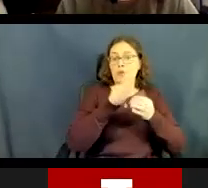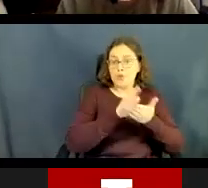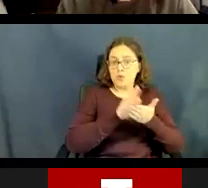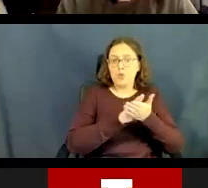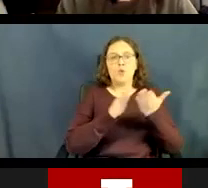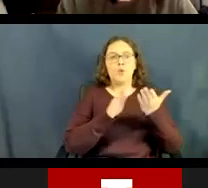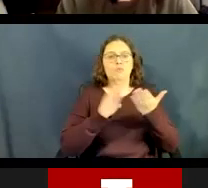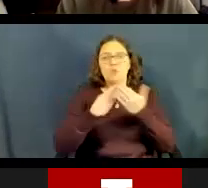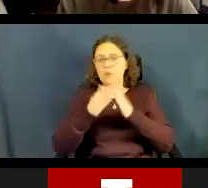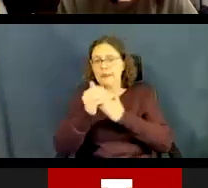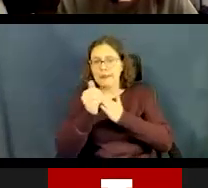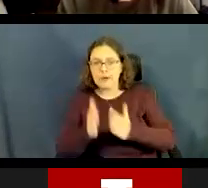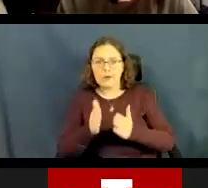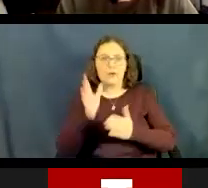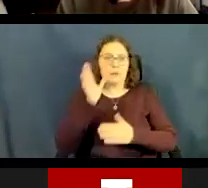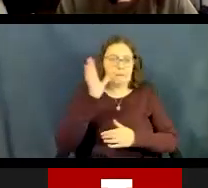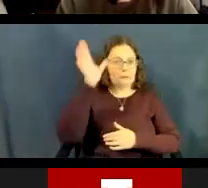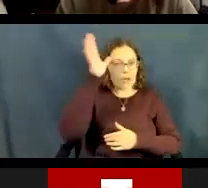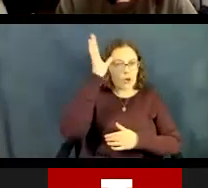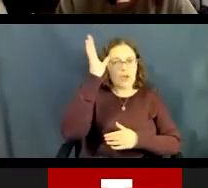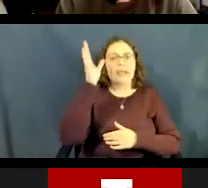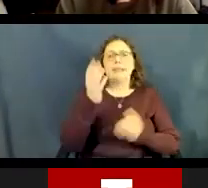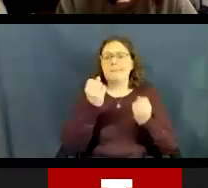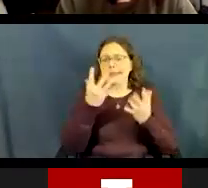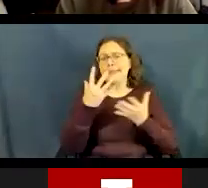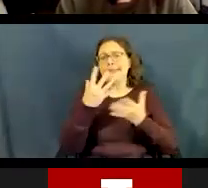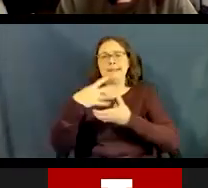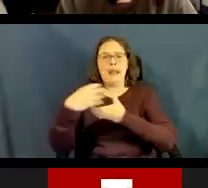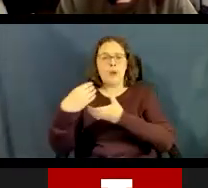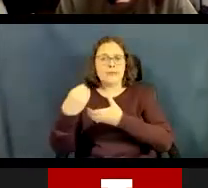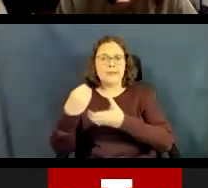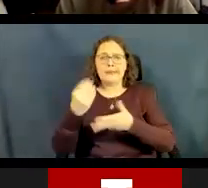parents, lots of outside sources that can assist with